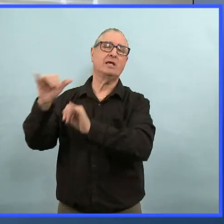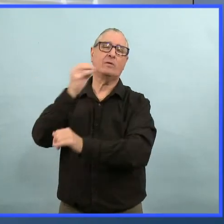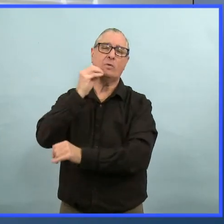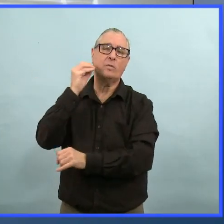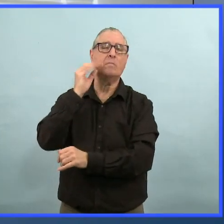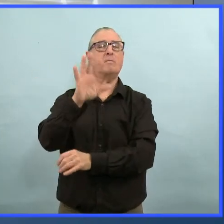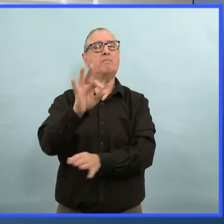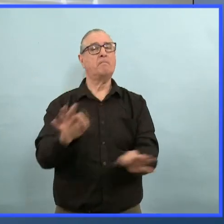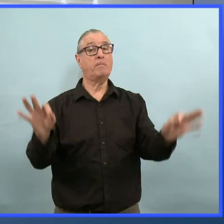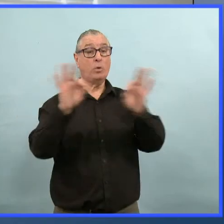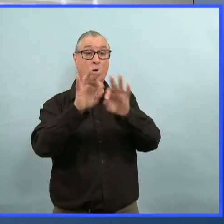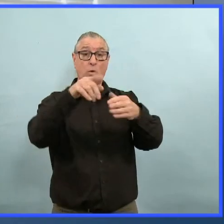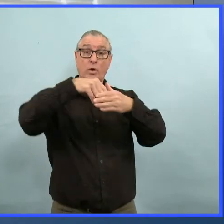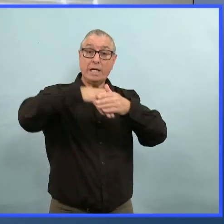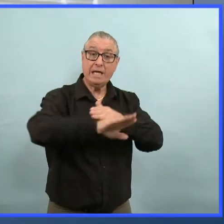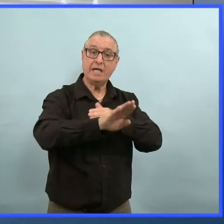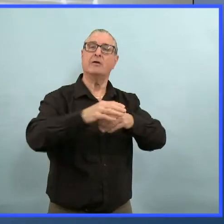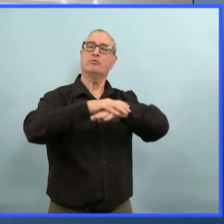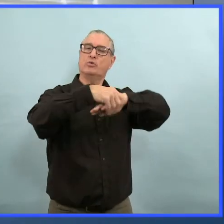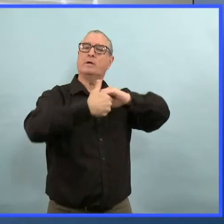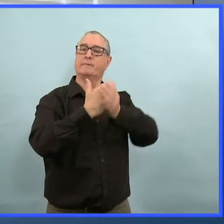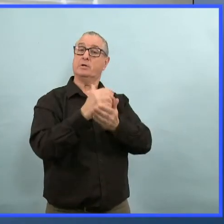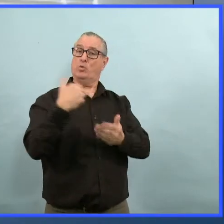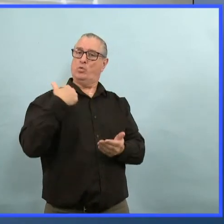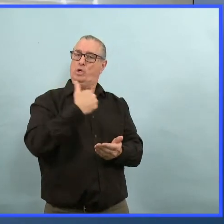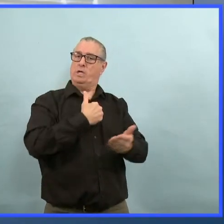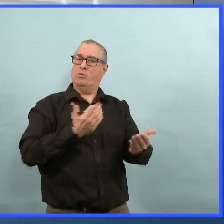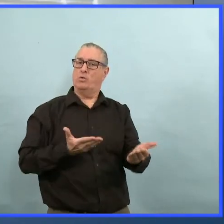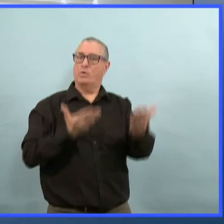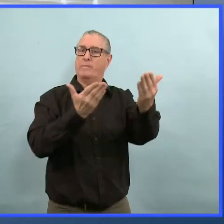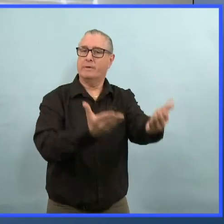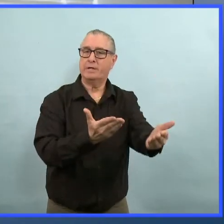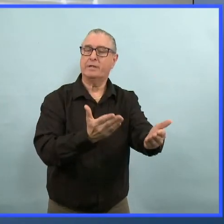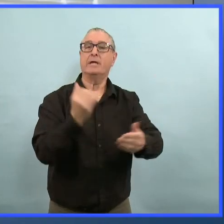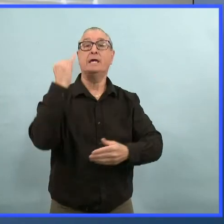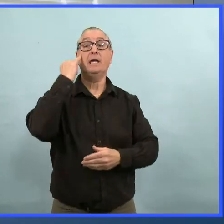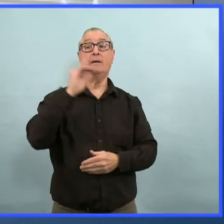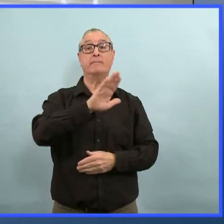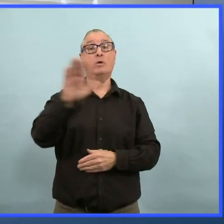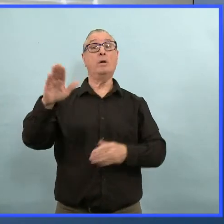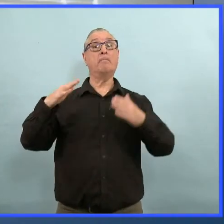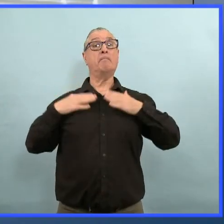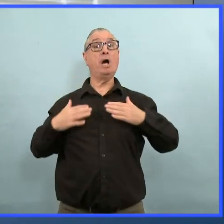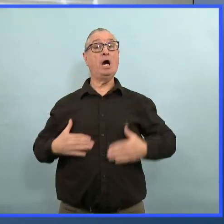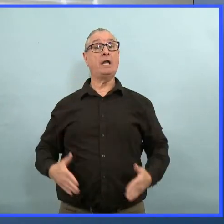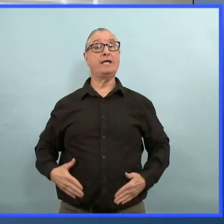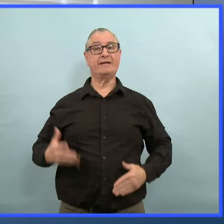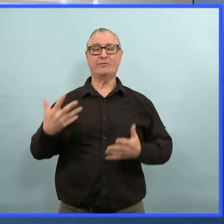for people who are at higher risk of severe outcomes so we are moving from those requirements